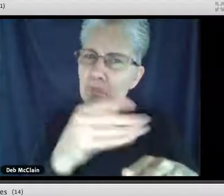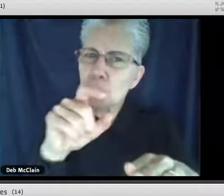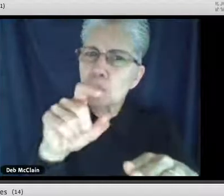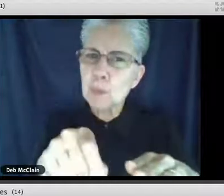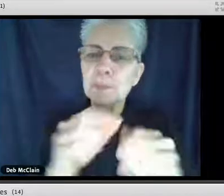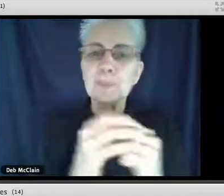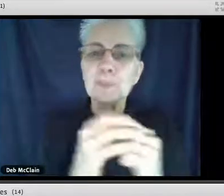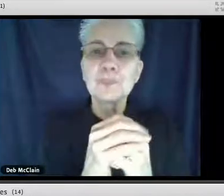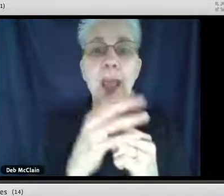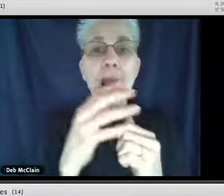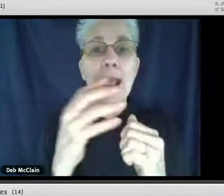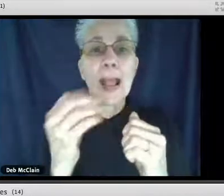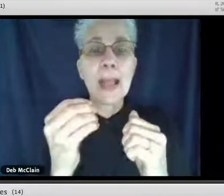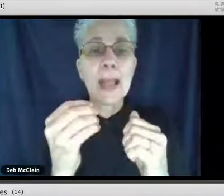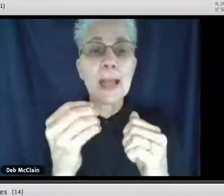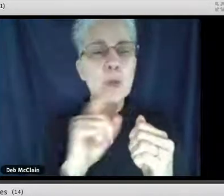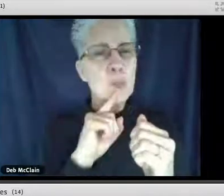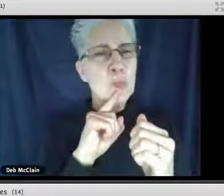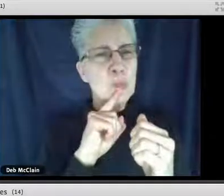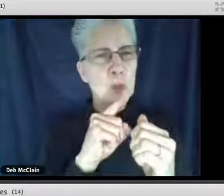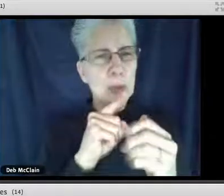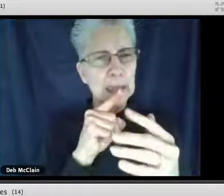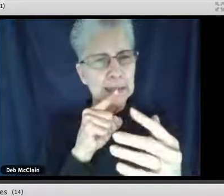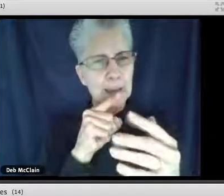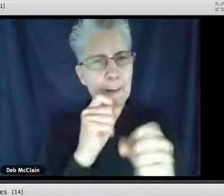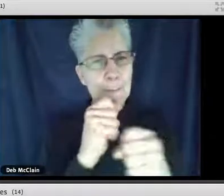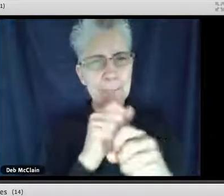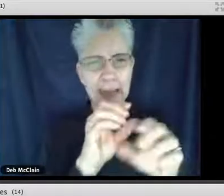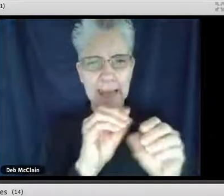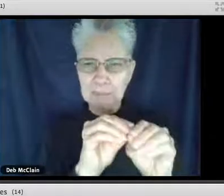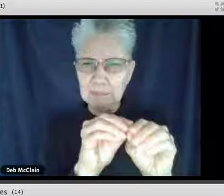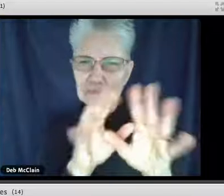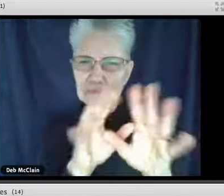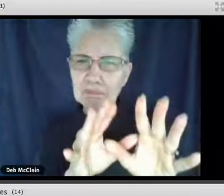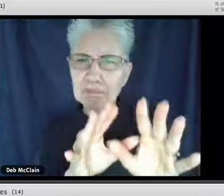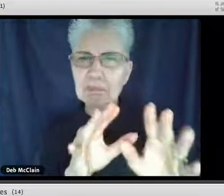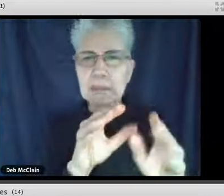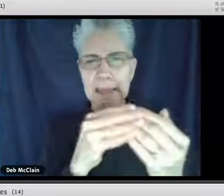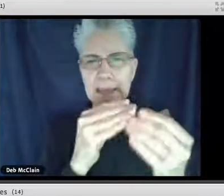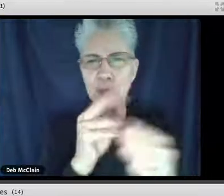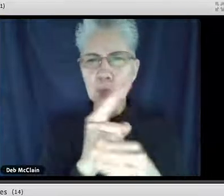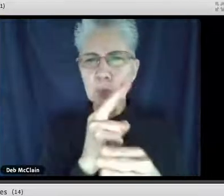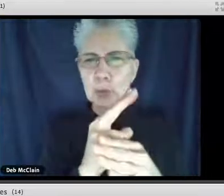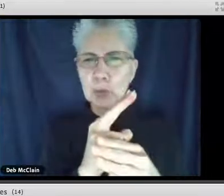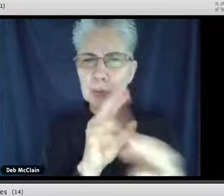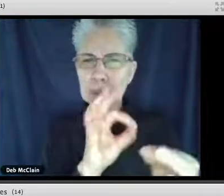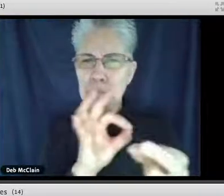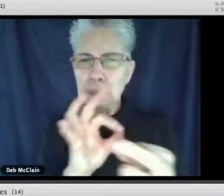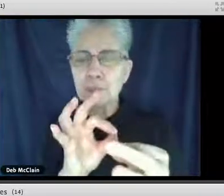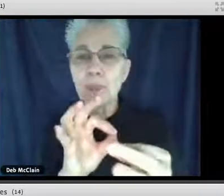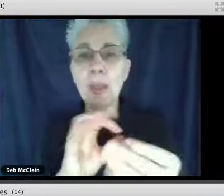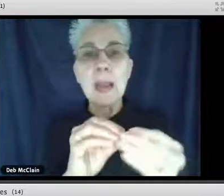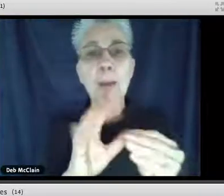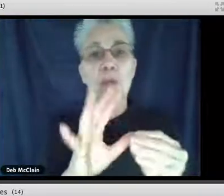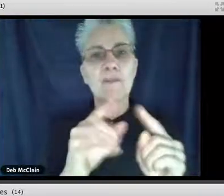and really get to the point, make it clean, make it easy to use. Number five, to me, is really important because,